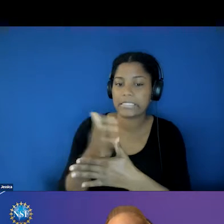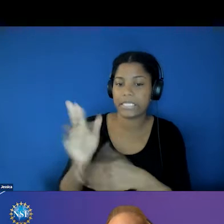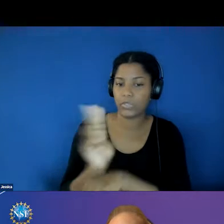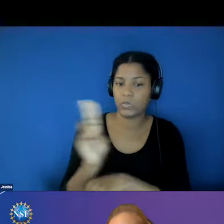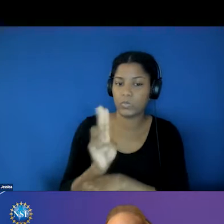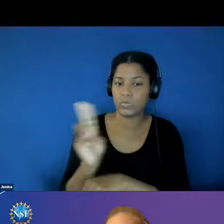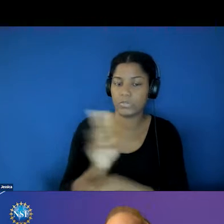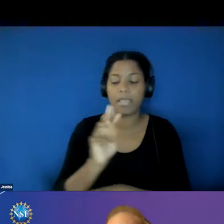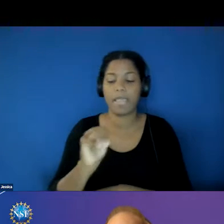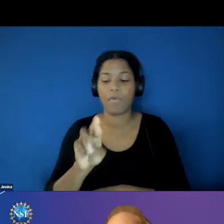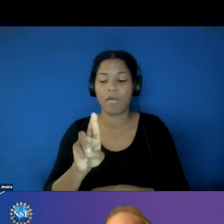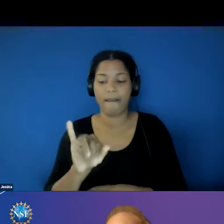An MRI proposal can request,